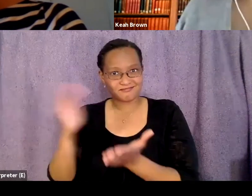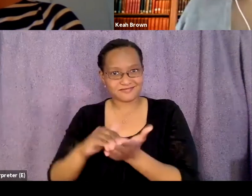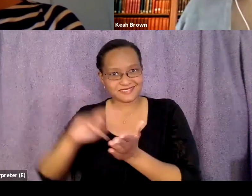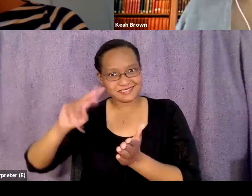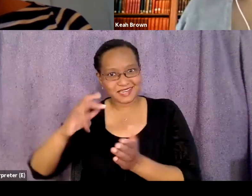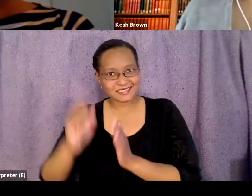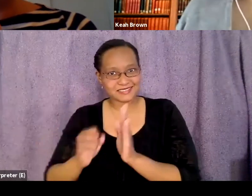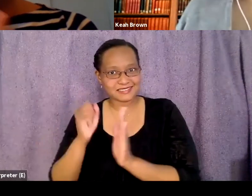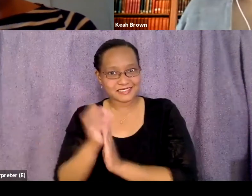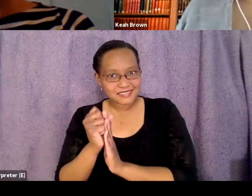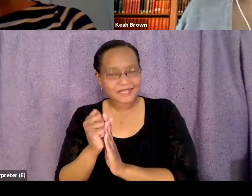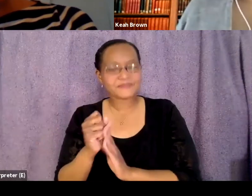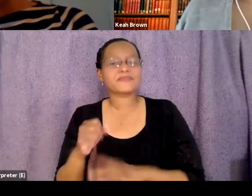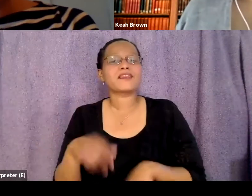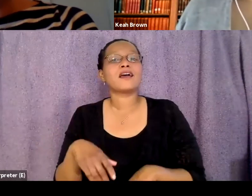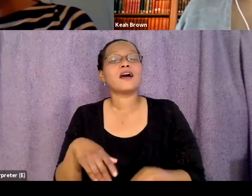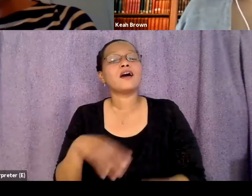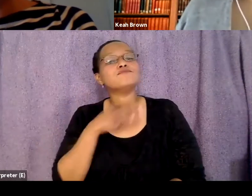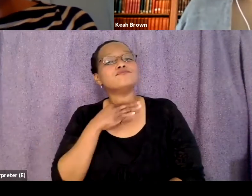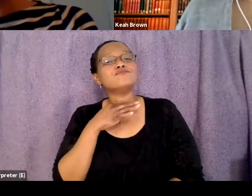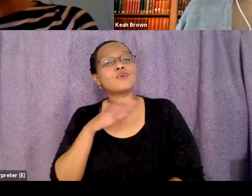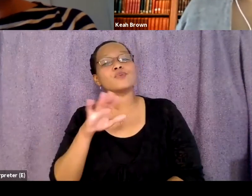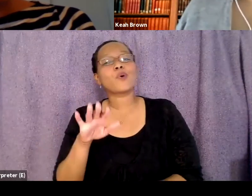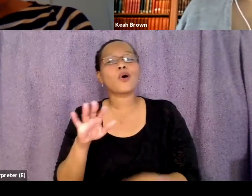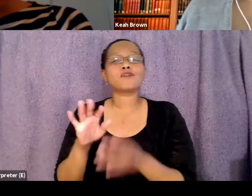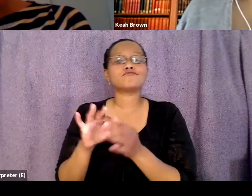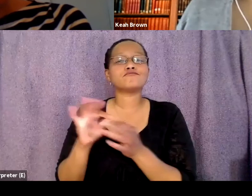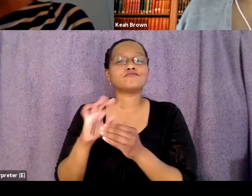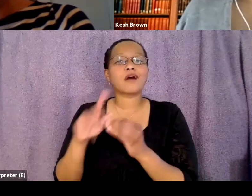Netflix I wonder what your critique is of the show and things that resonated with or